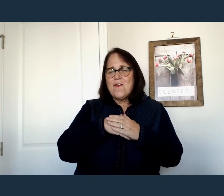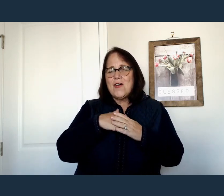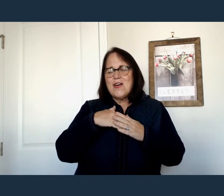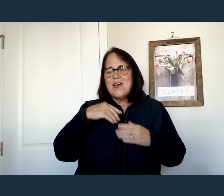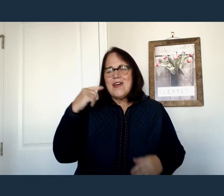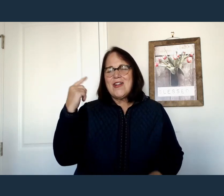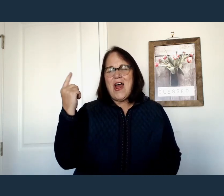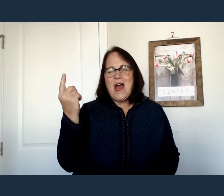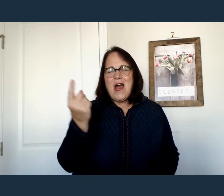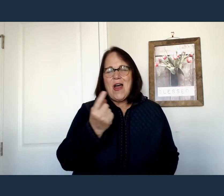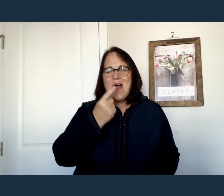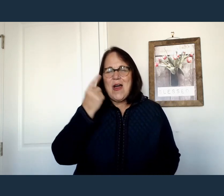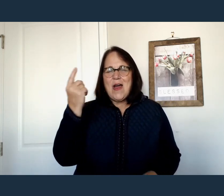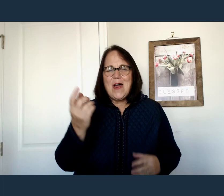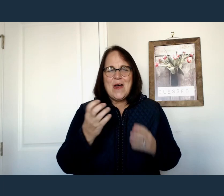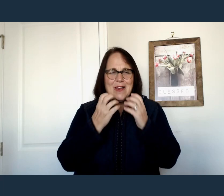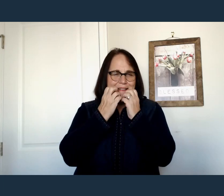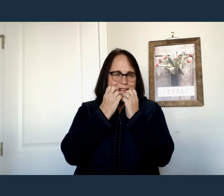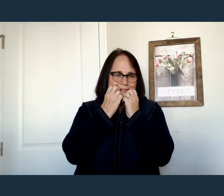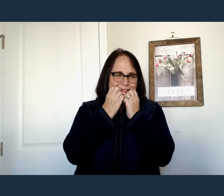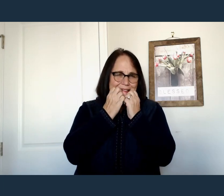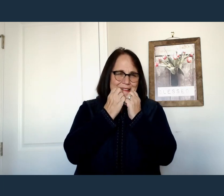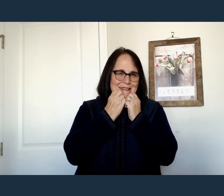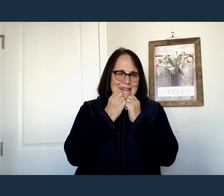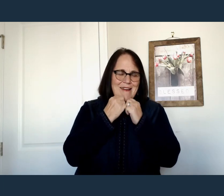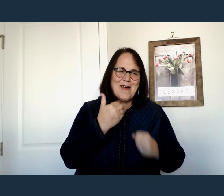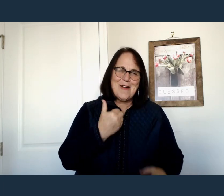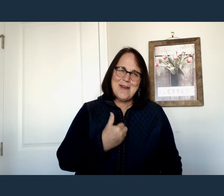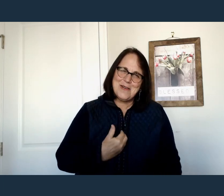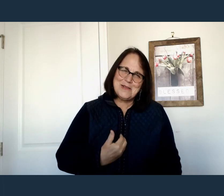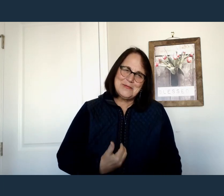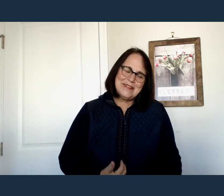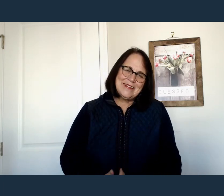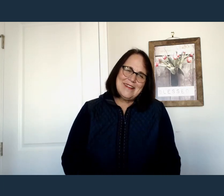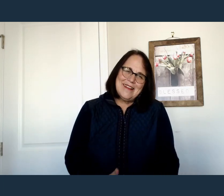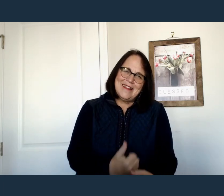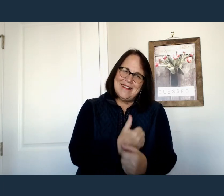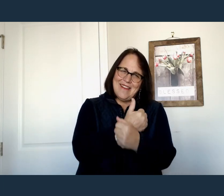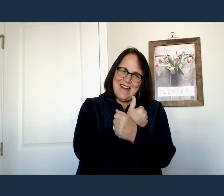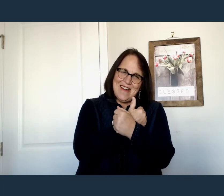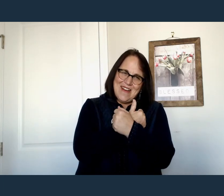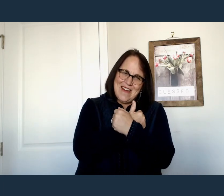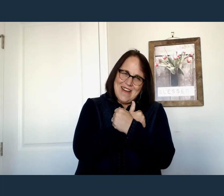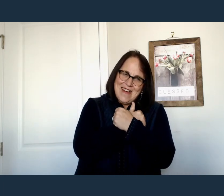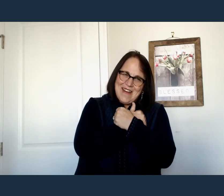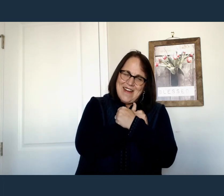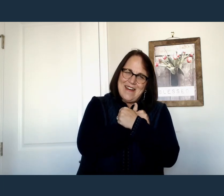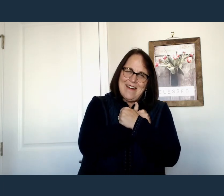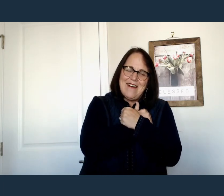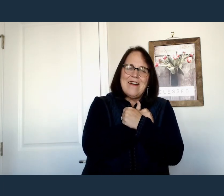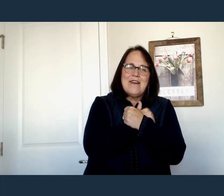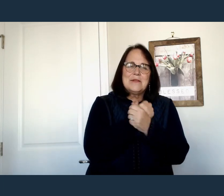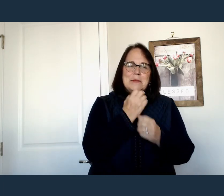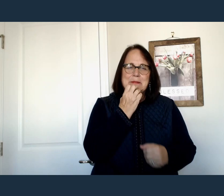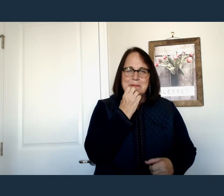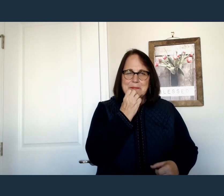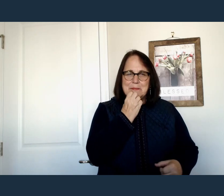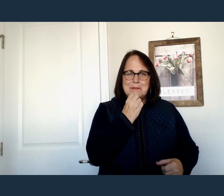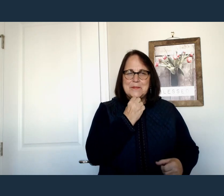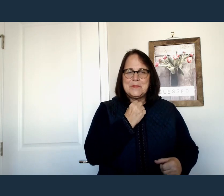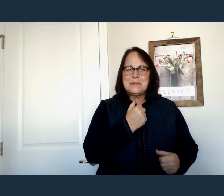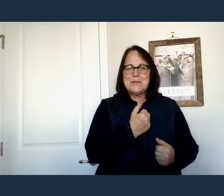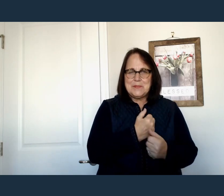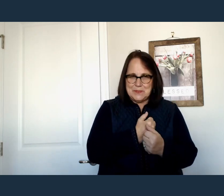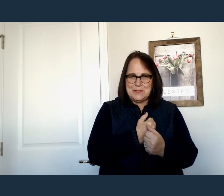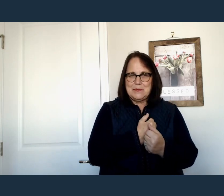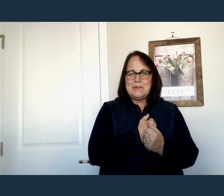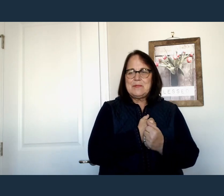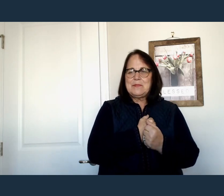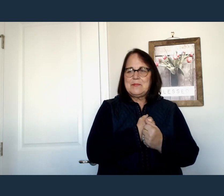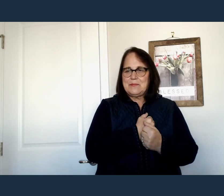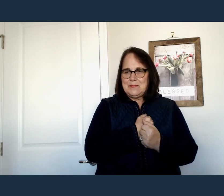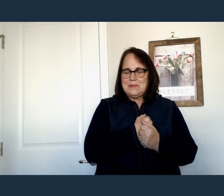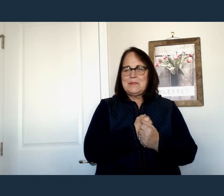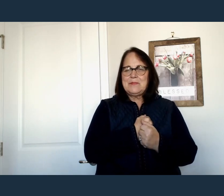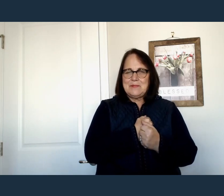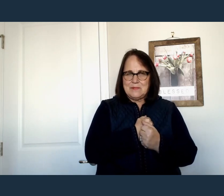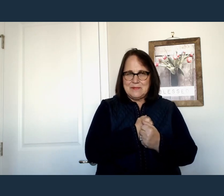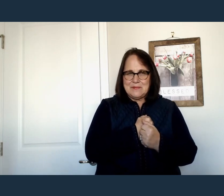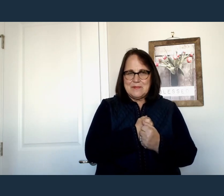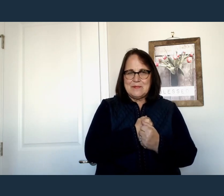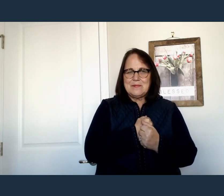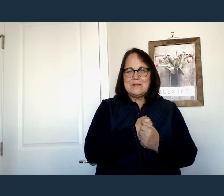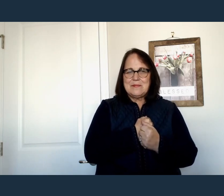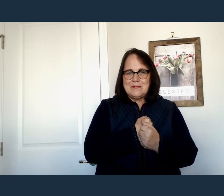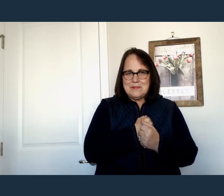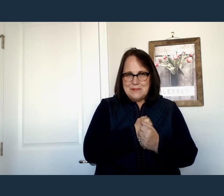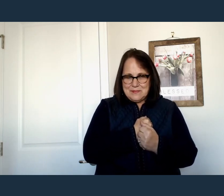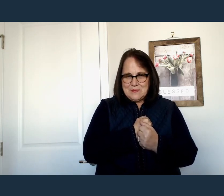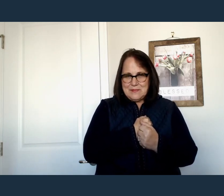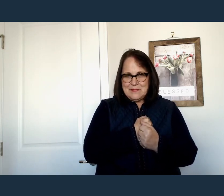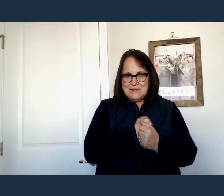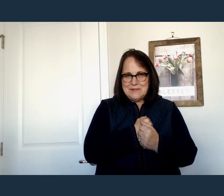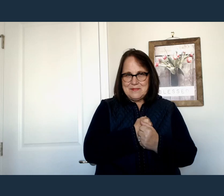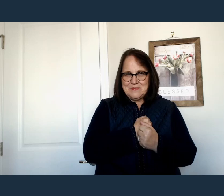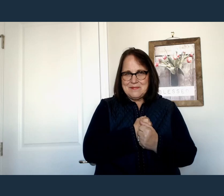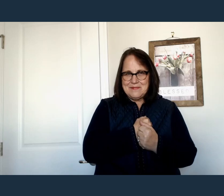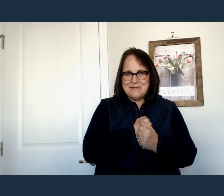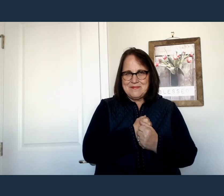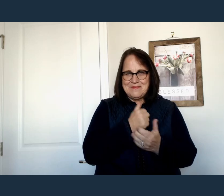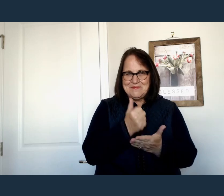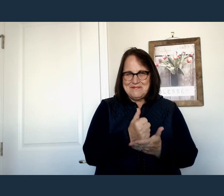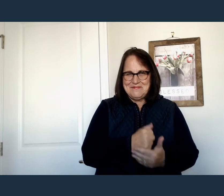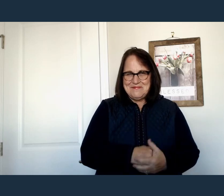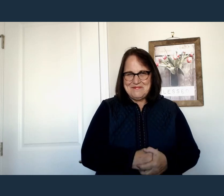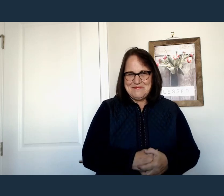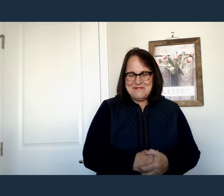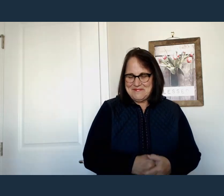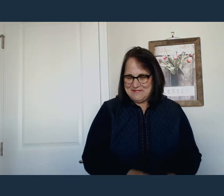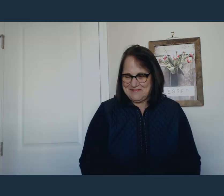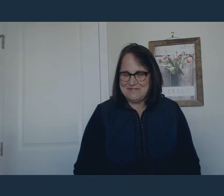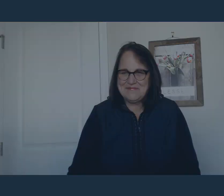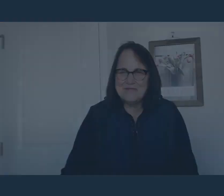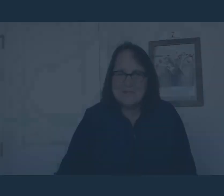Always holds me close